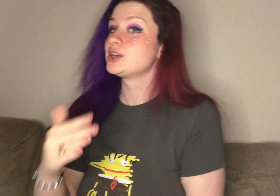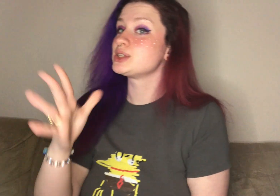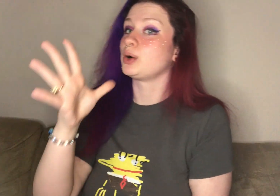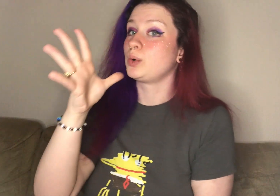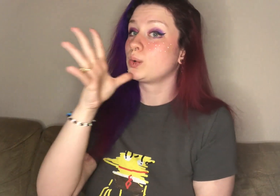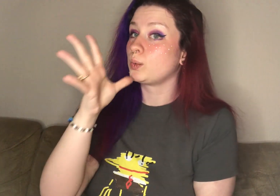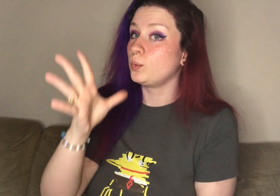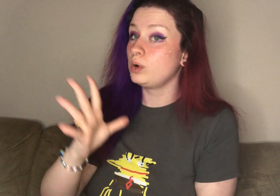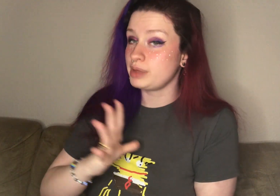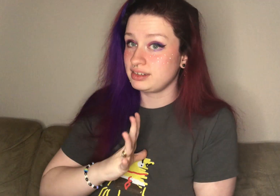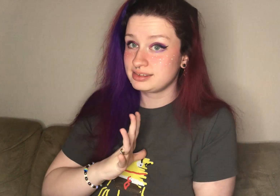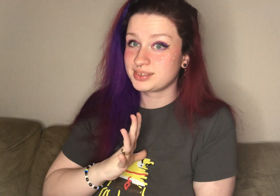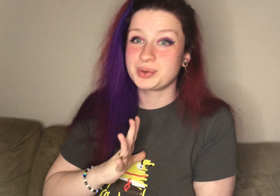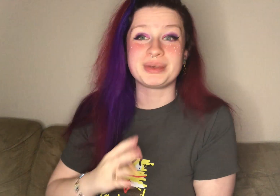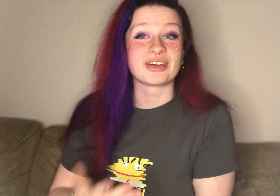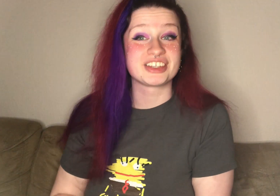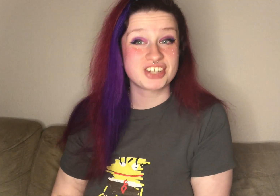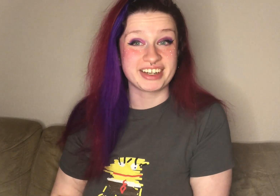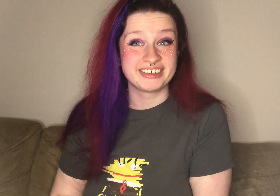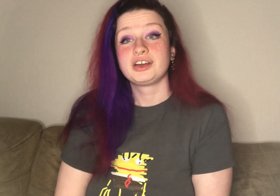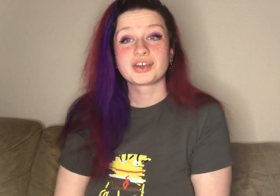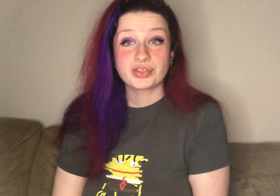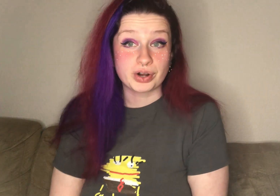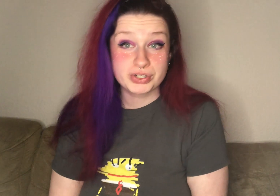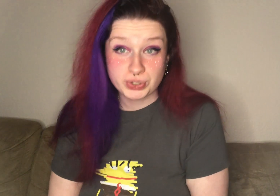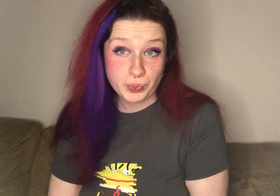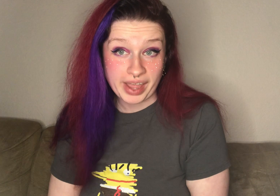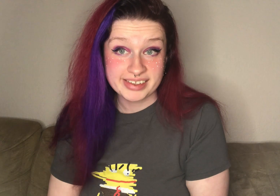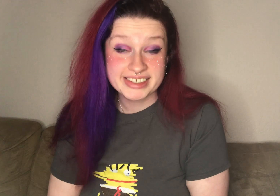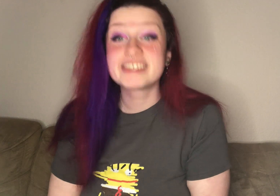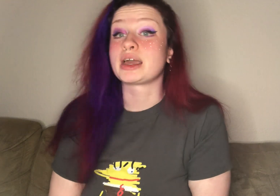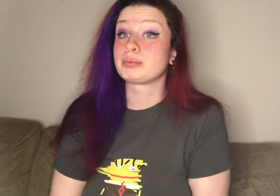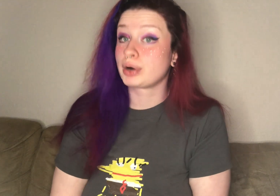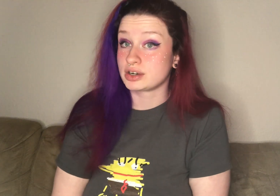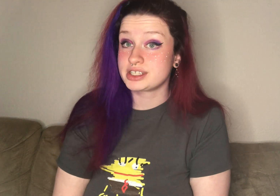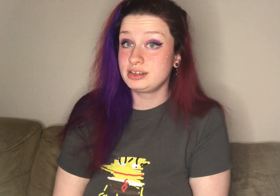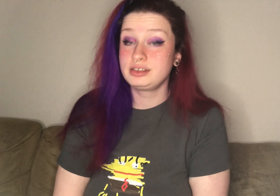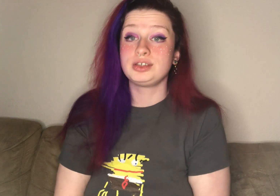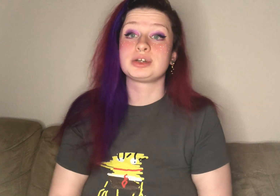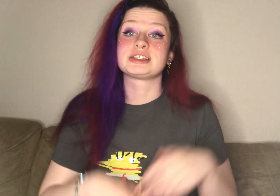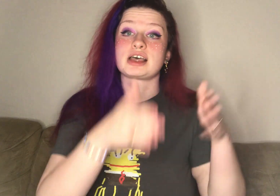so woman would be on the chin there are two ways to sign person you can sign